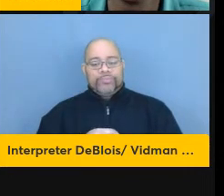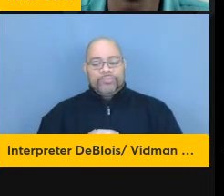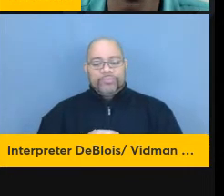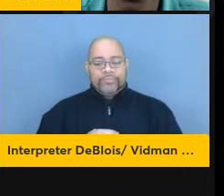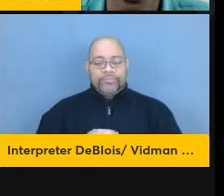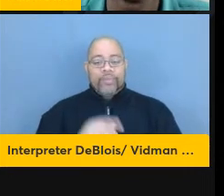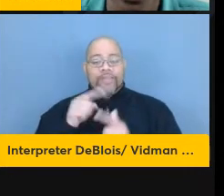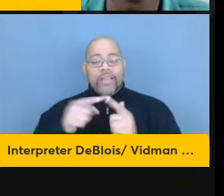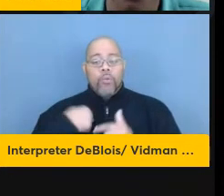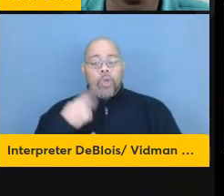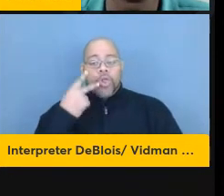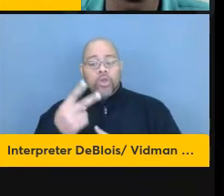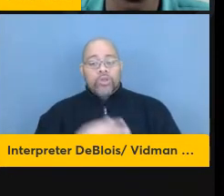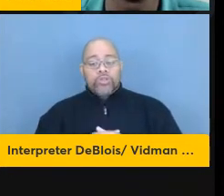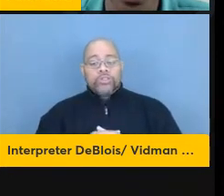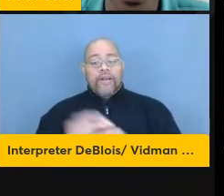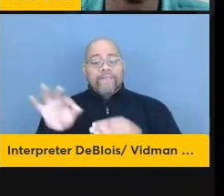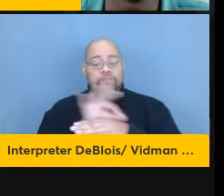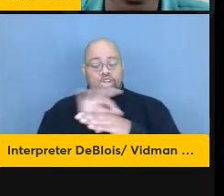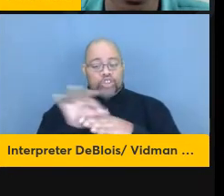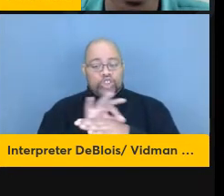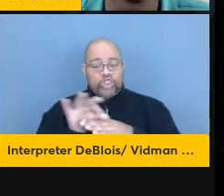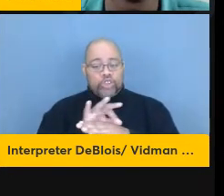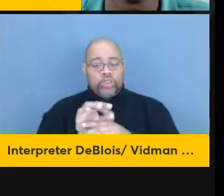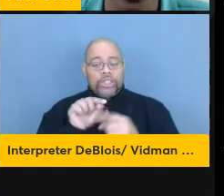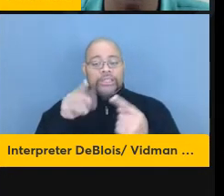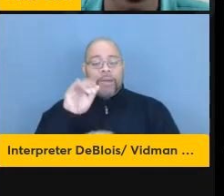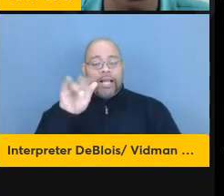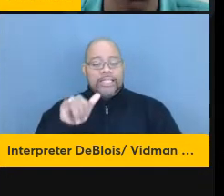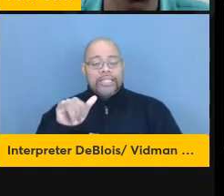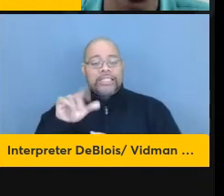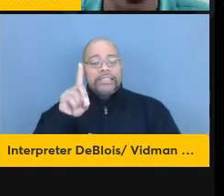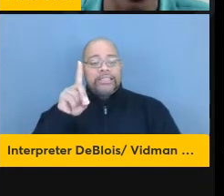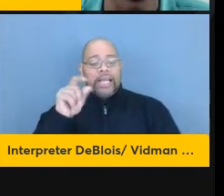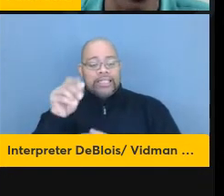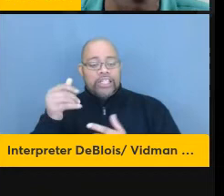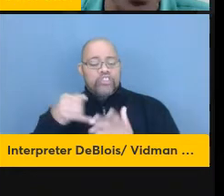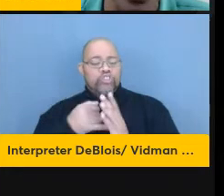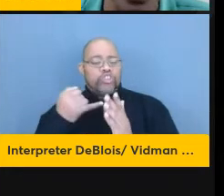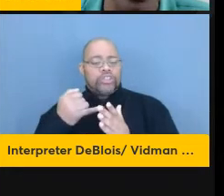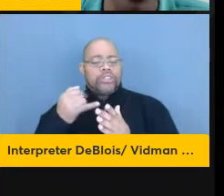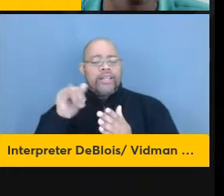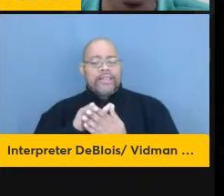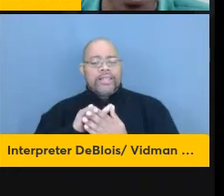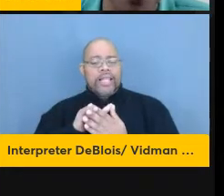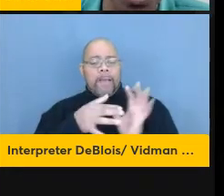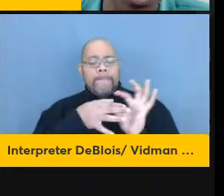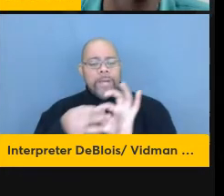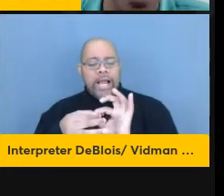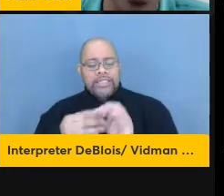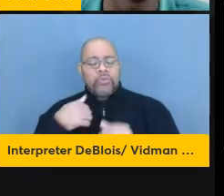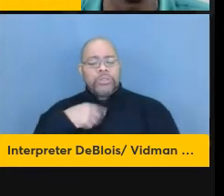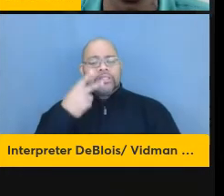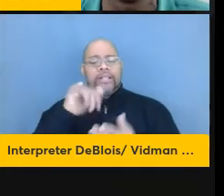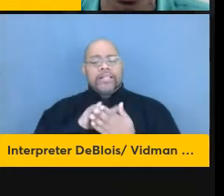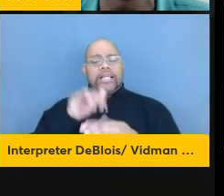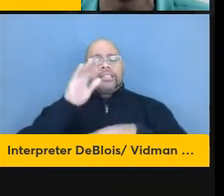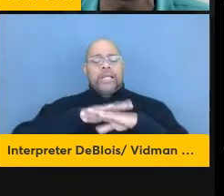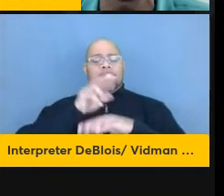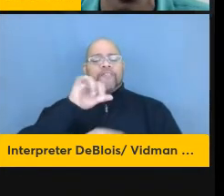then we've looked at our functional antibody data, as well as just antibody binding, we picked up the top variables, both from